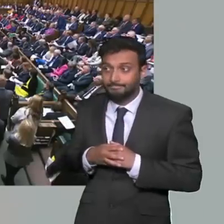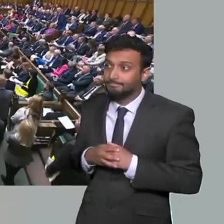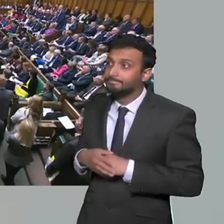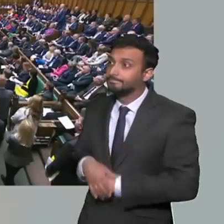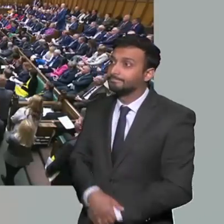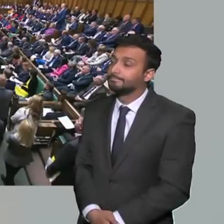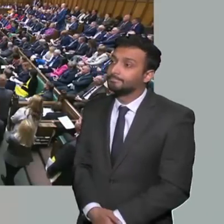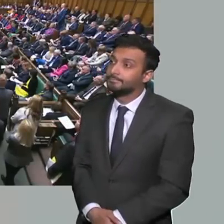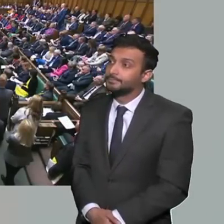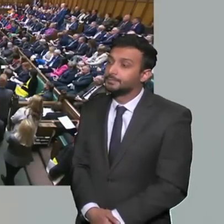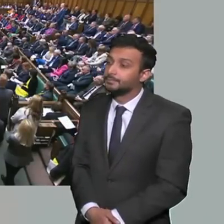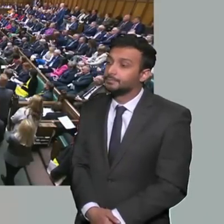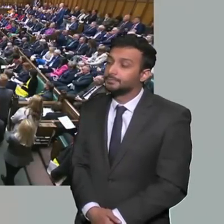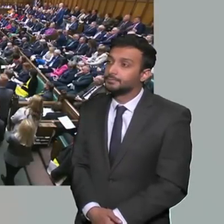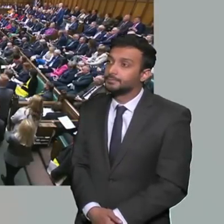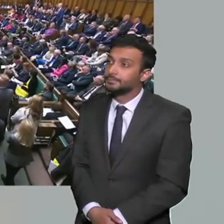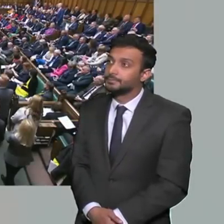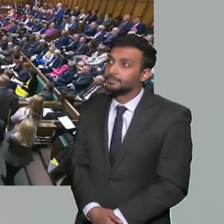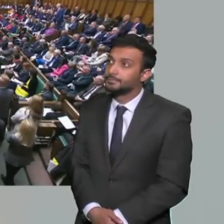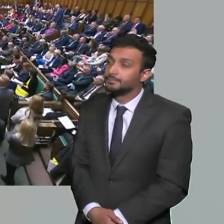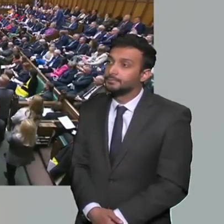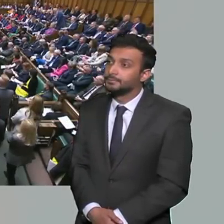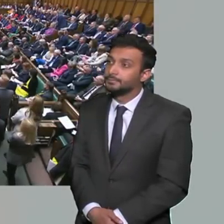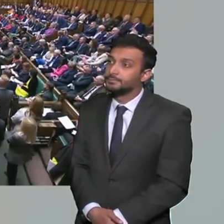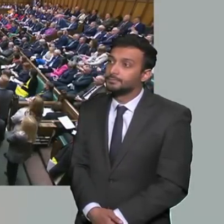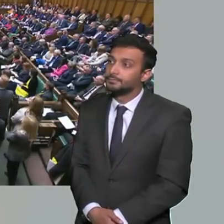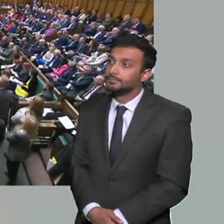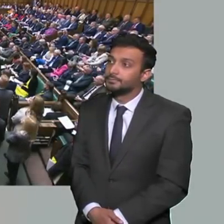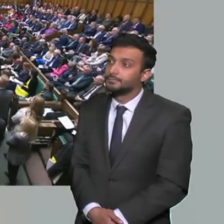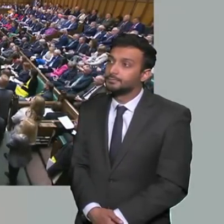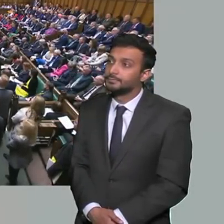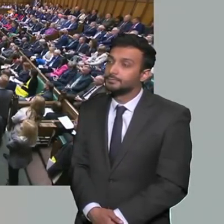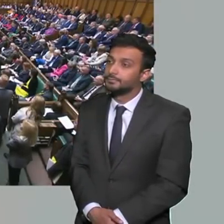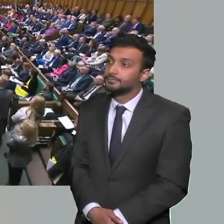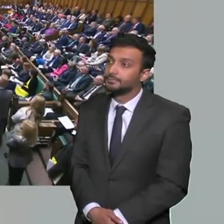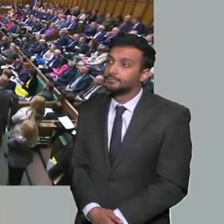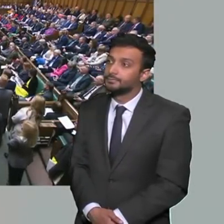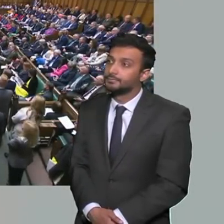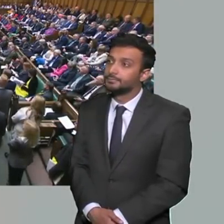Jonathan Gullis (Stoke-on-Trent North) (Con) Q6.